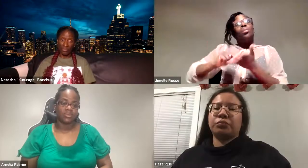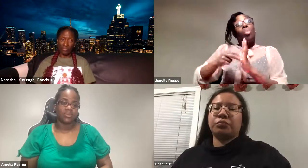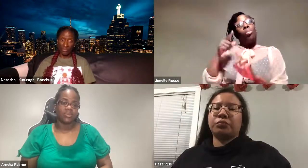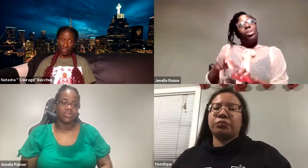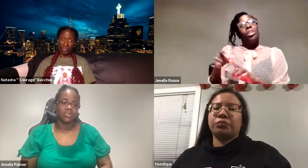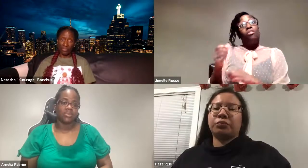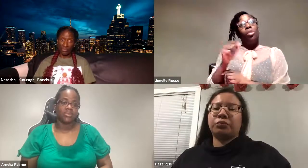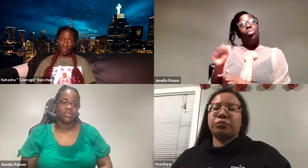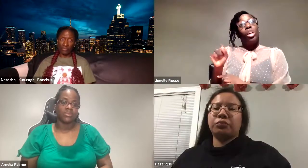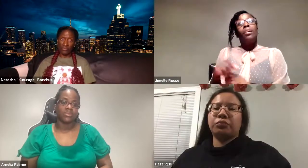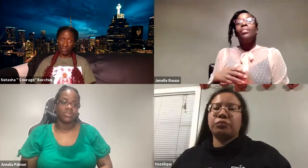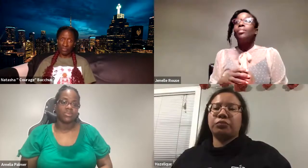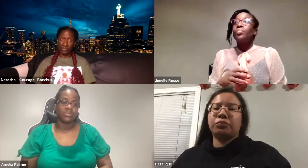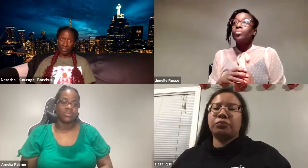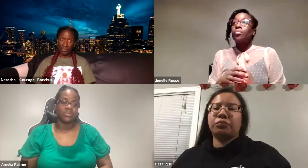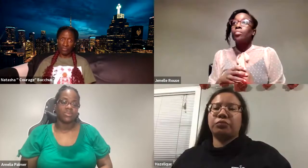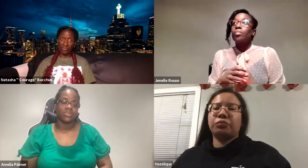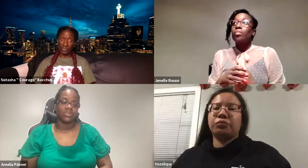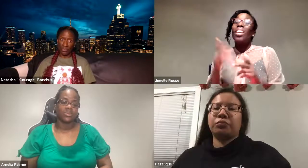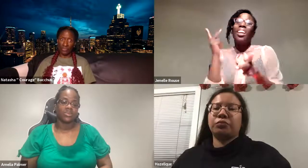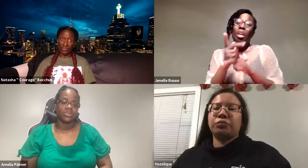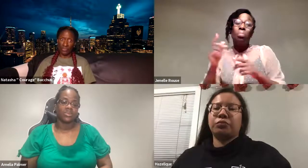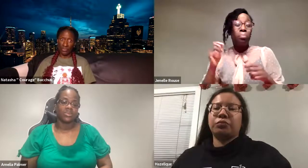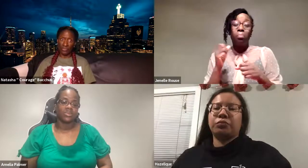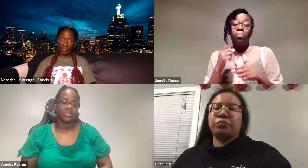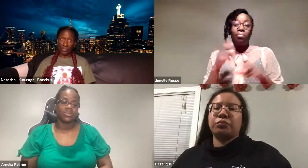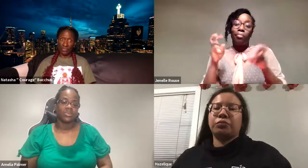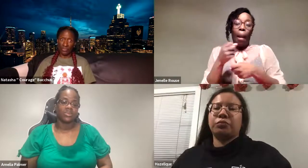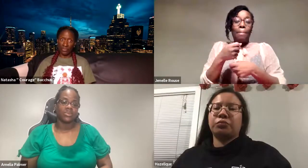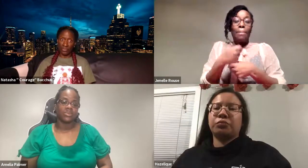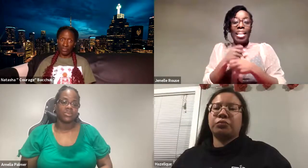been a recent phenomenon. it's been happening for a time so in terms of the idea of liberation